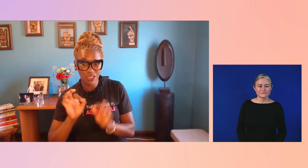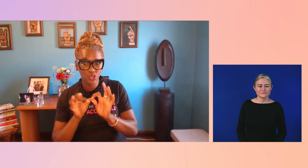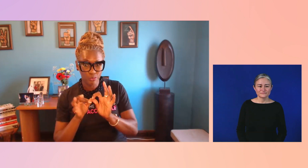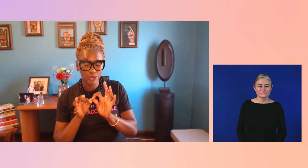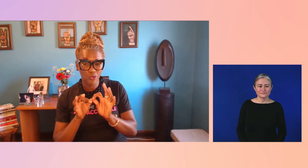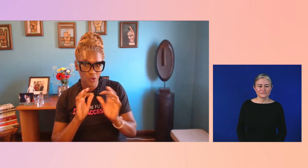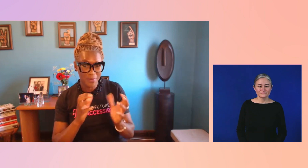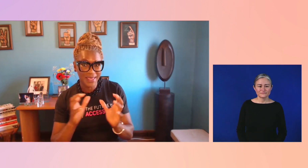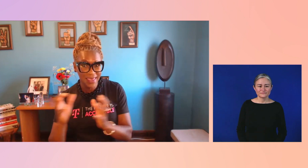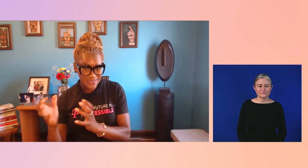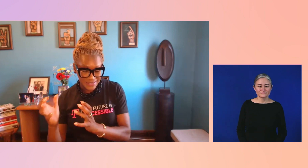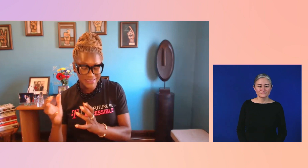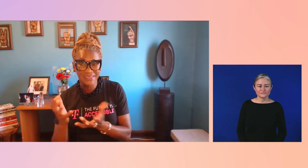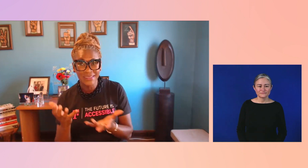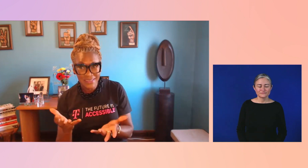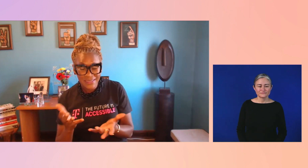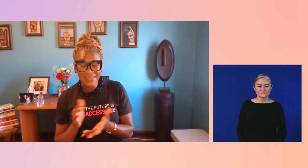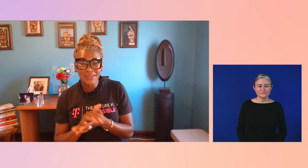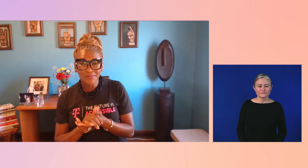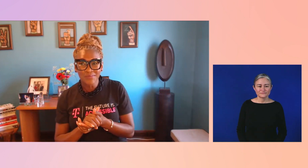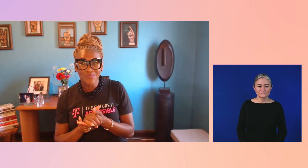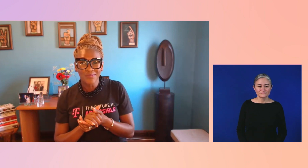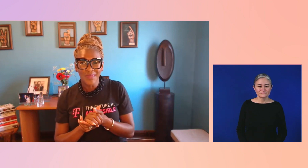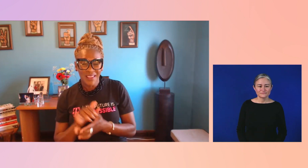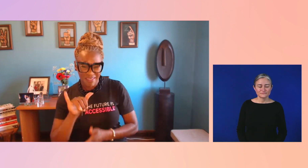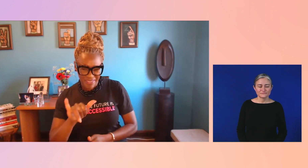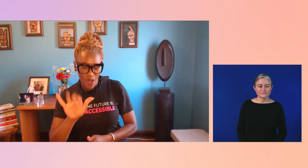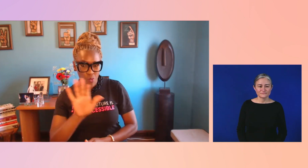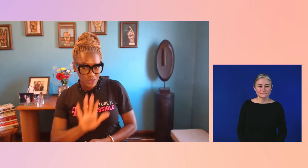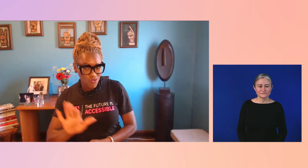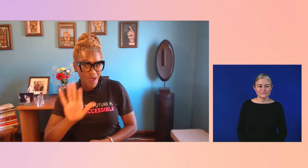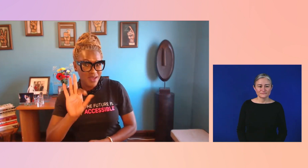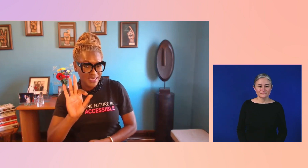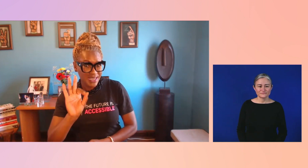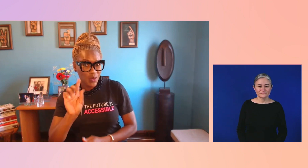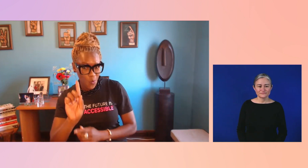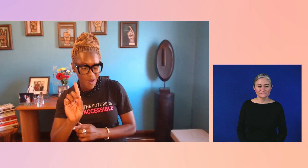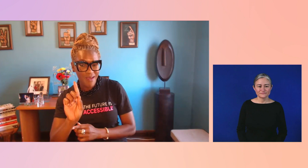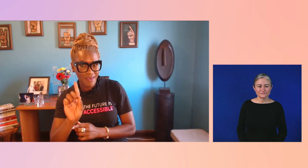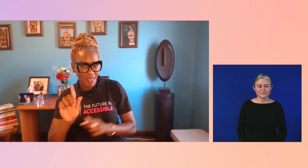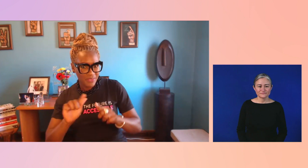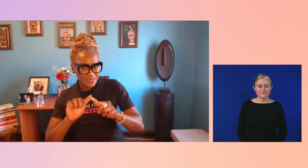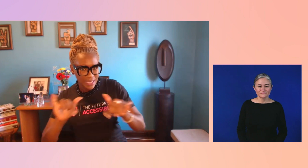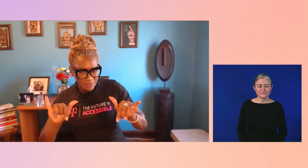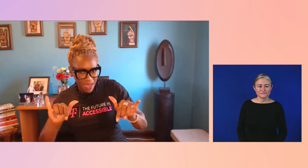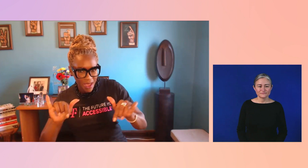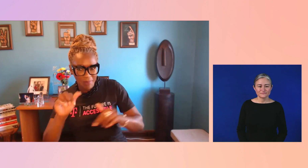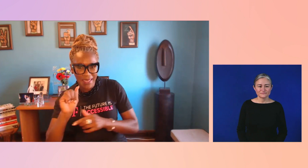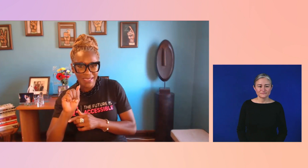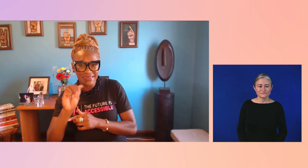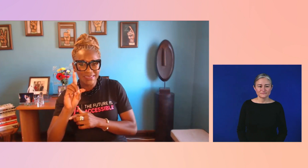denied ASL interpreters for my classes. That was around 1991,